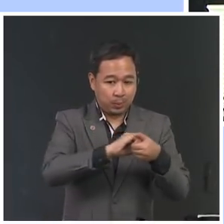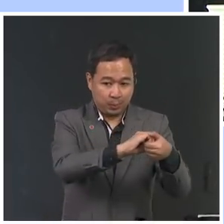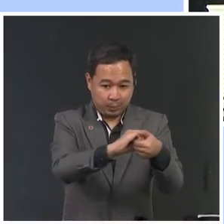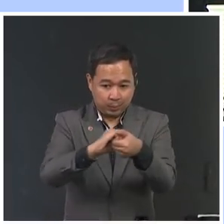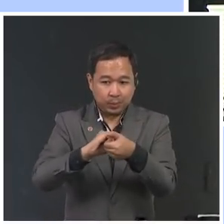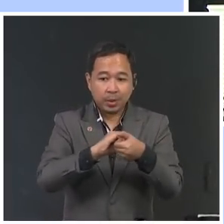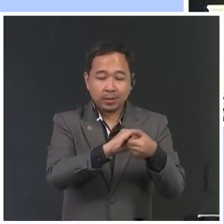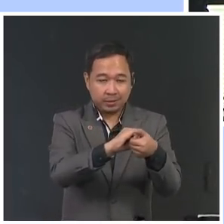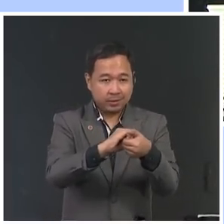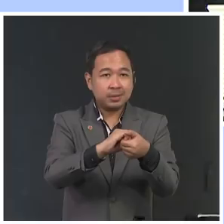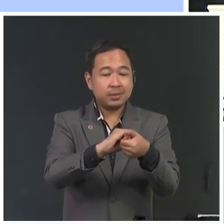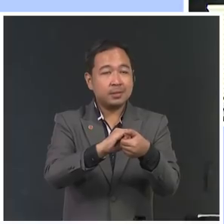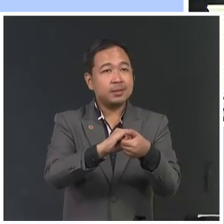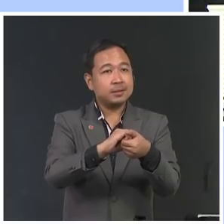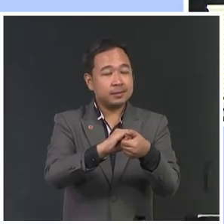event, and she gave us some words an she